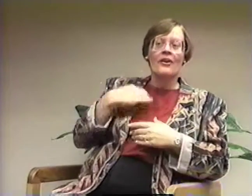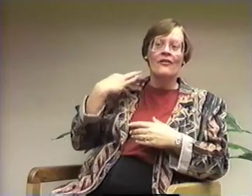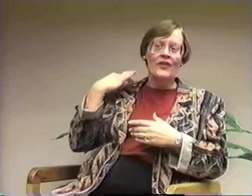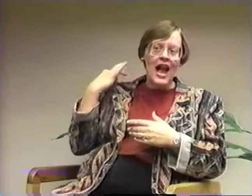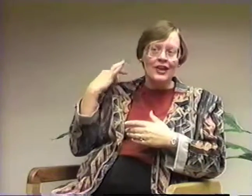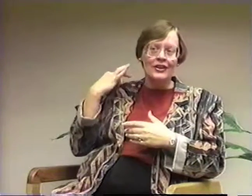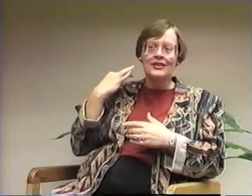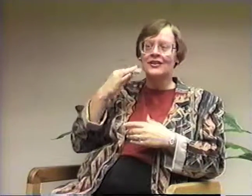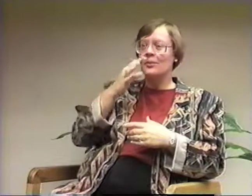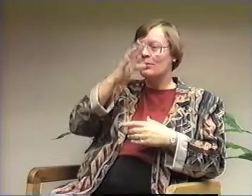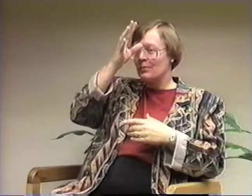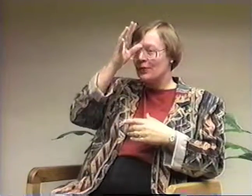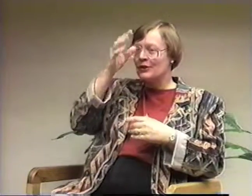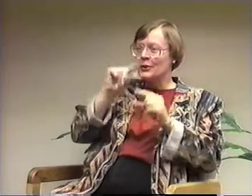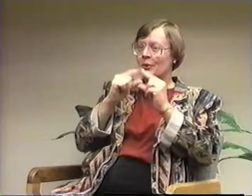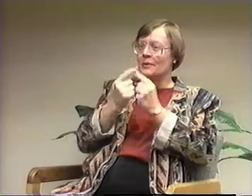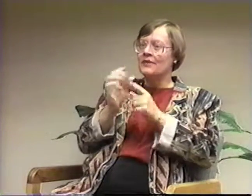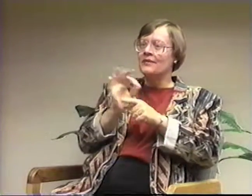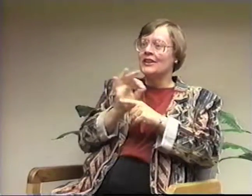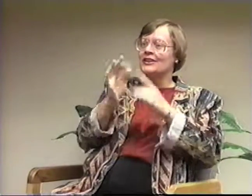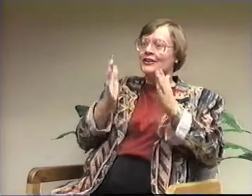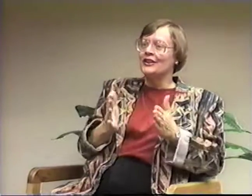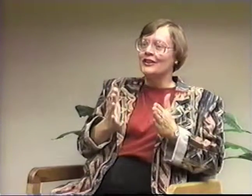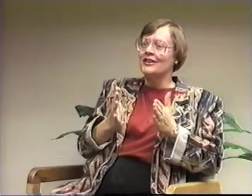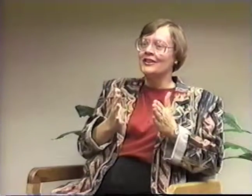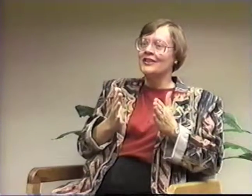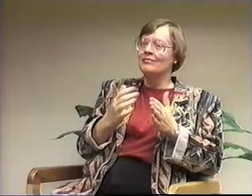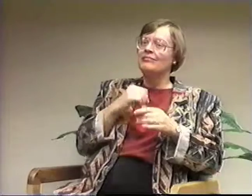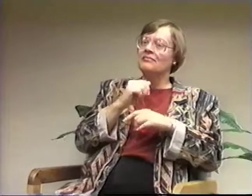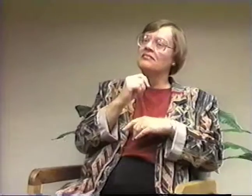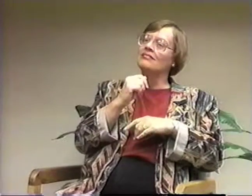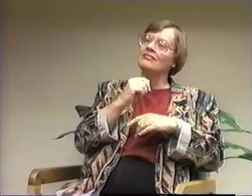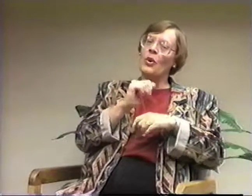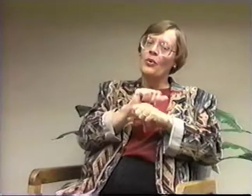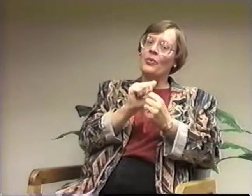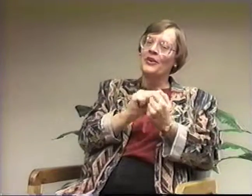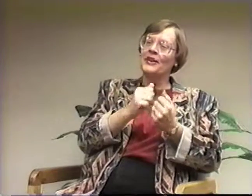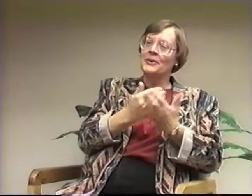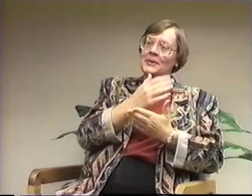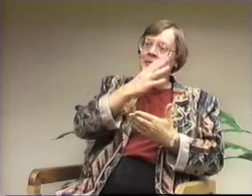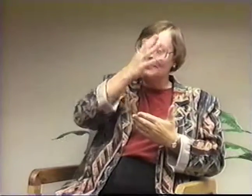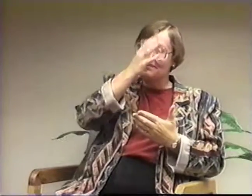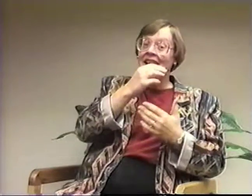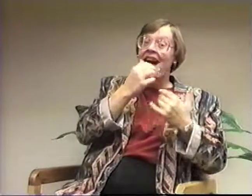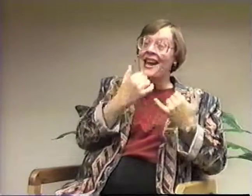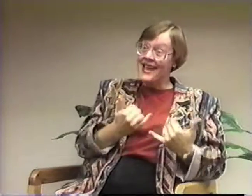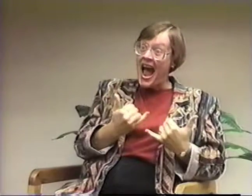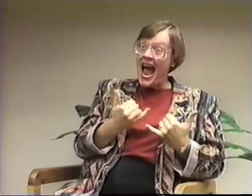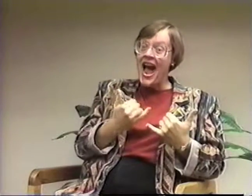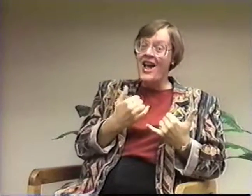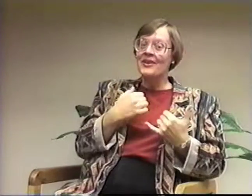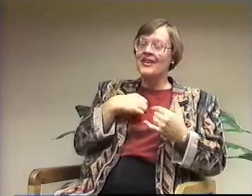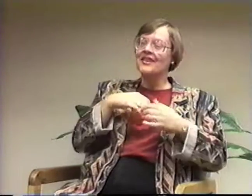but before that, I volunteered as a parent group facilitator.